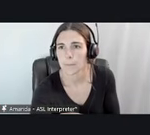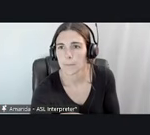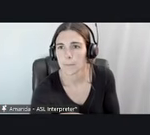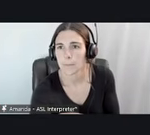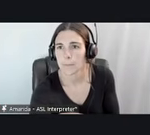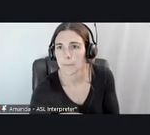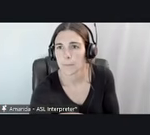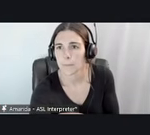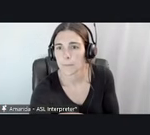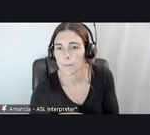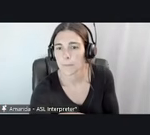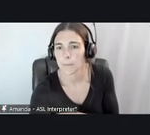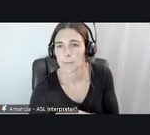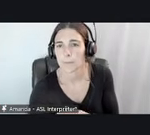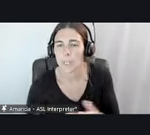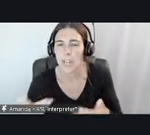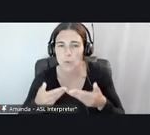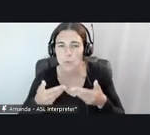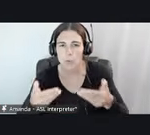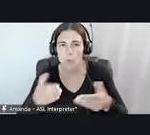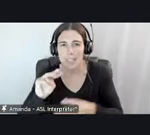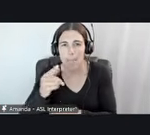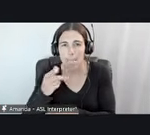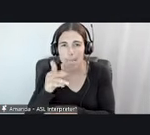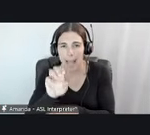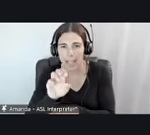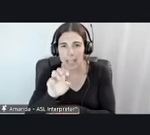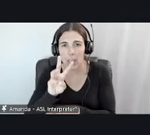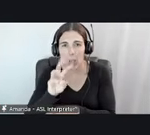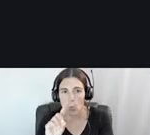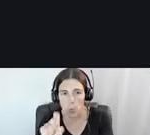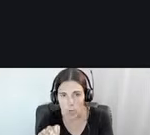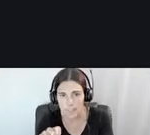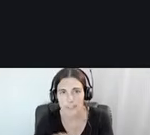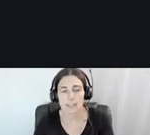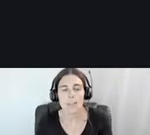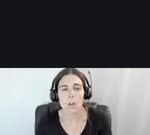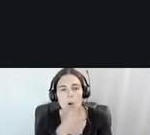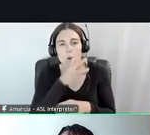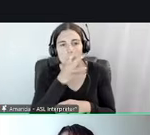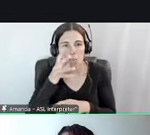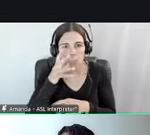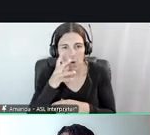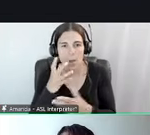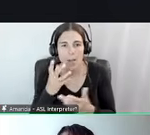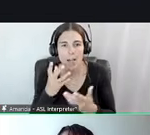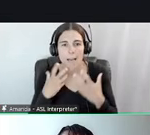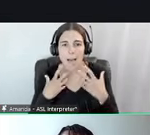Maggie Woods who is the director of our North Carolina rural health transformation program.